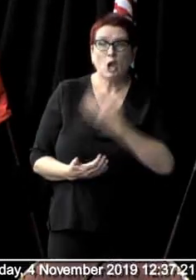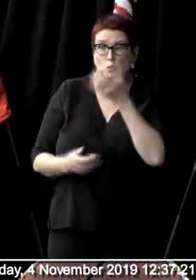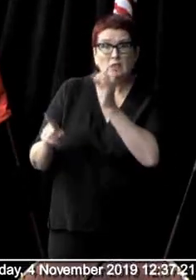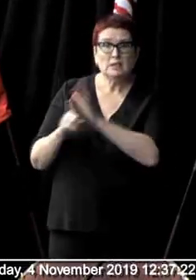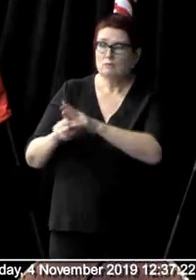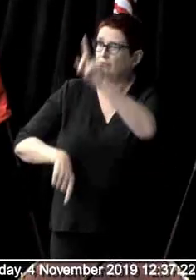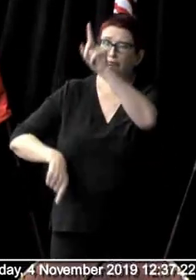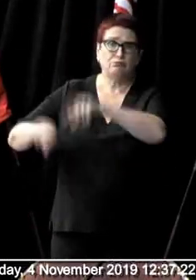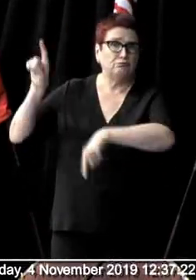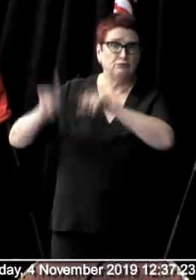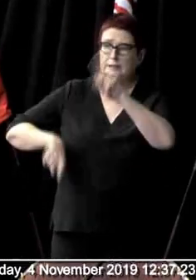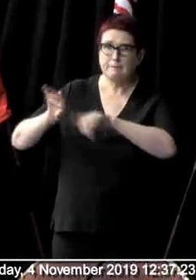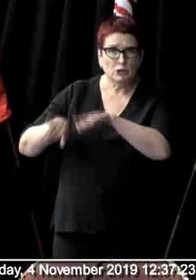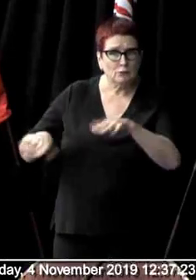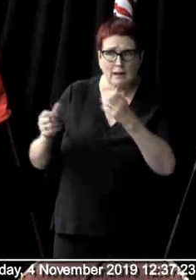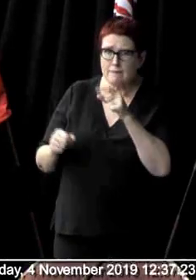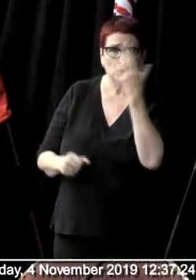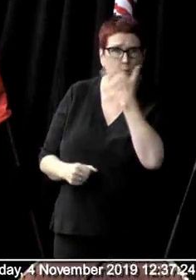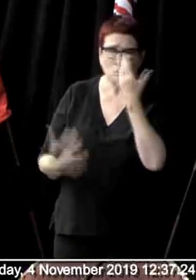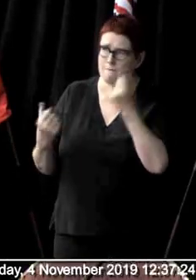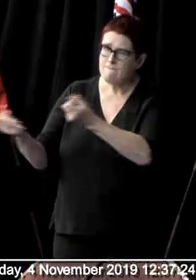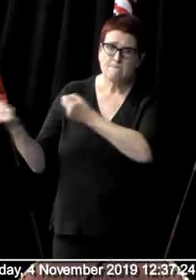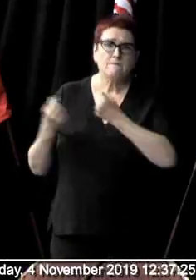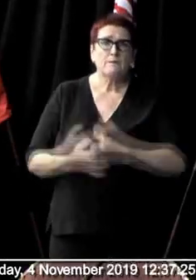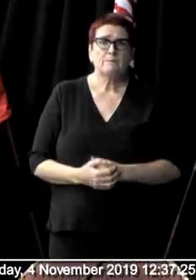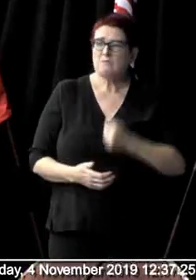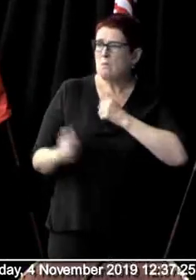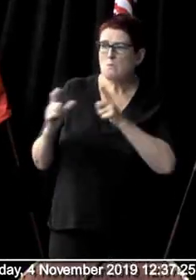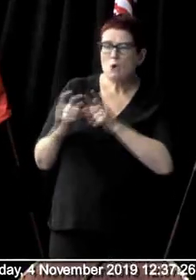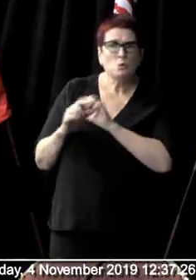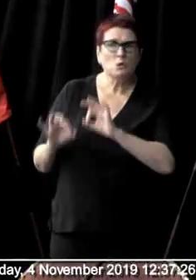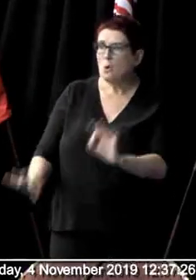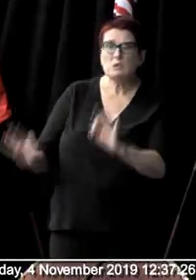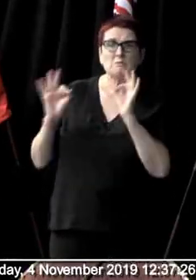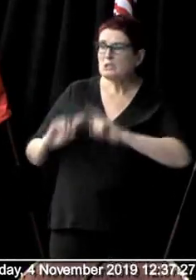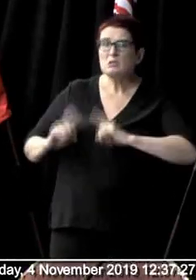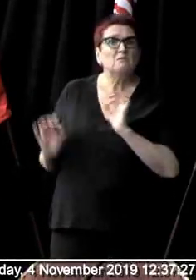So [REDACTED] wasn’t special at that school. She wasn’t different.